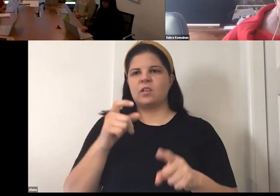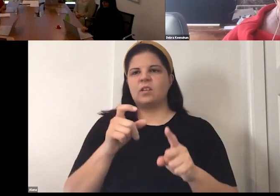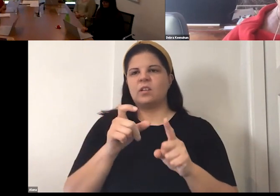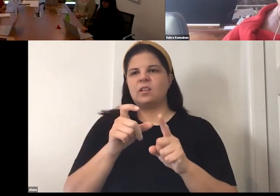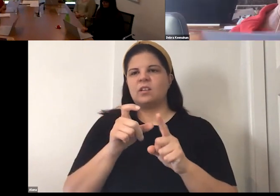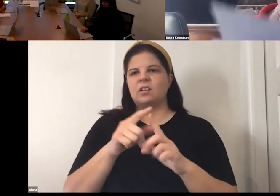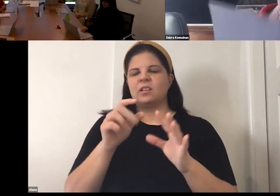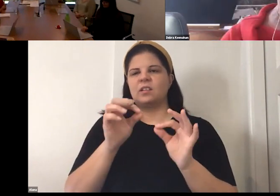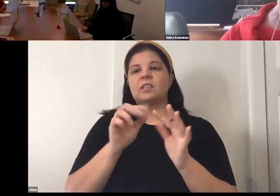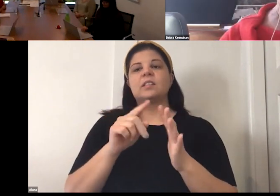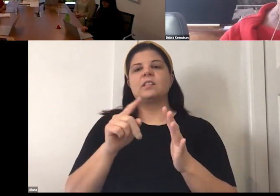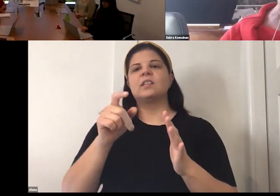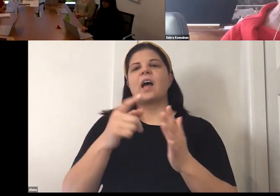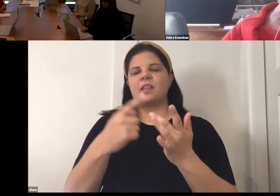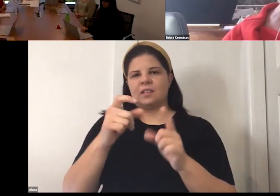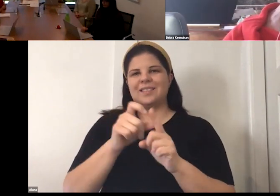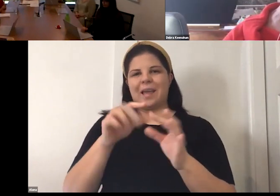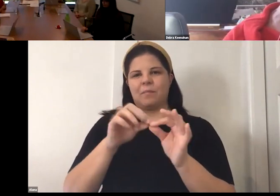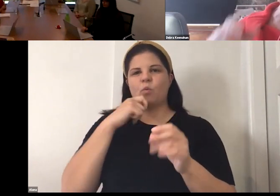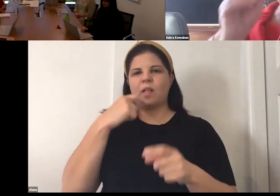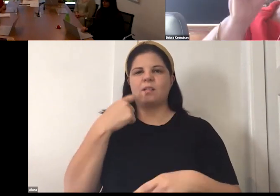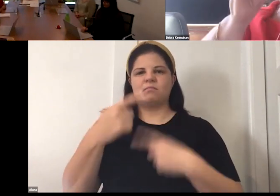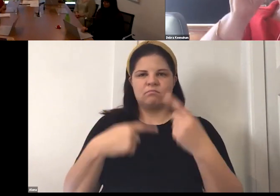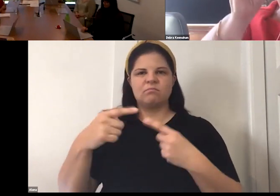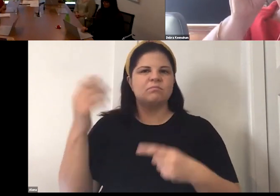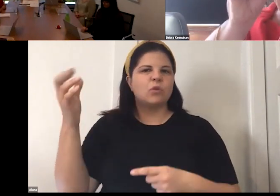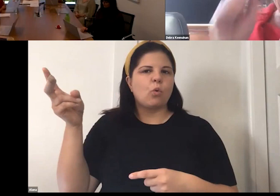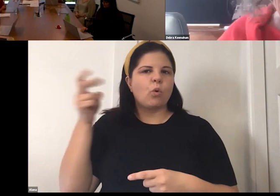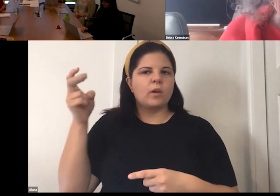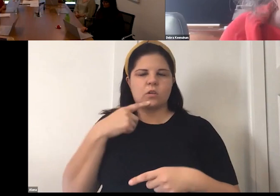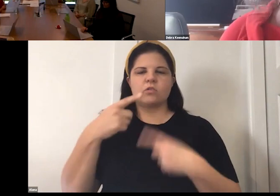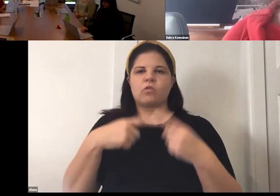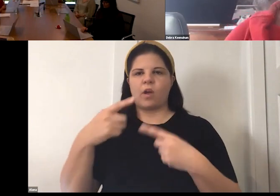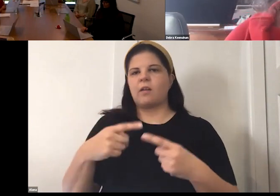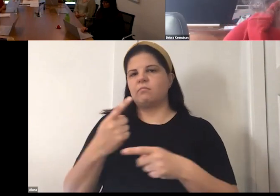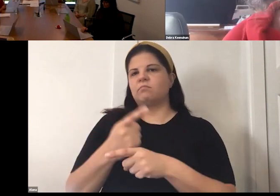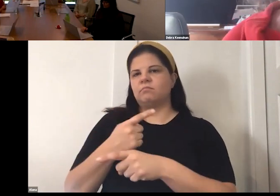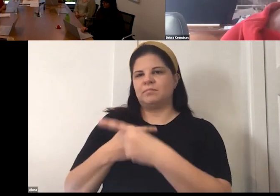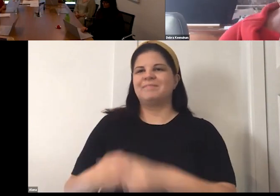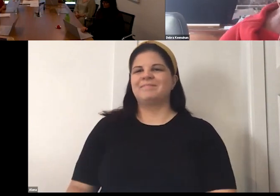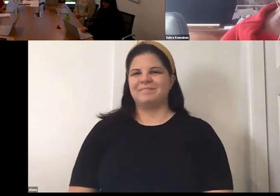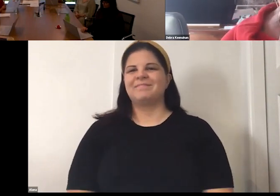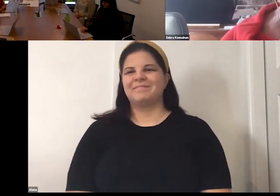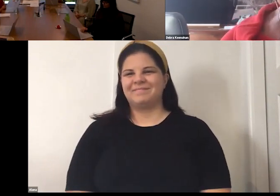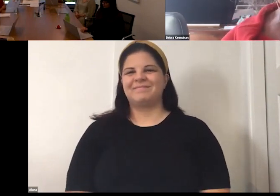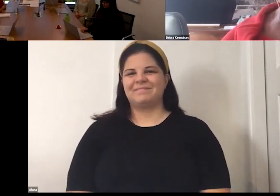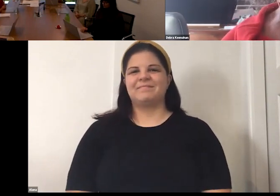describe and speak to the PowerPoint. Thank you very much.